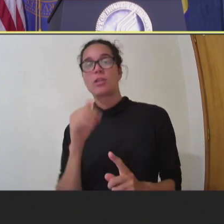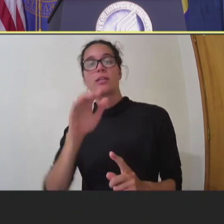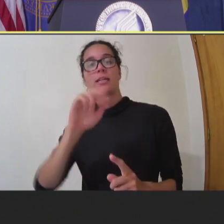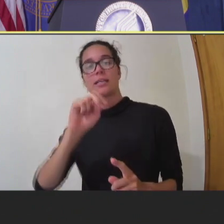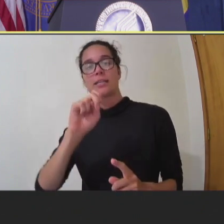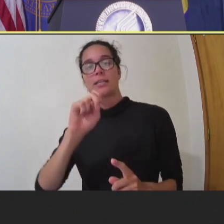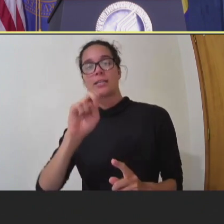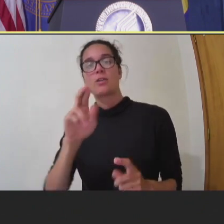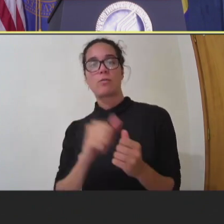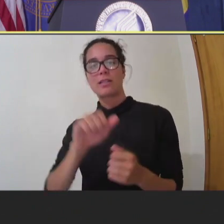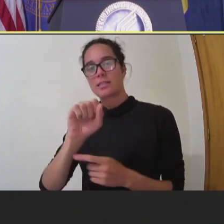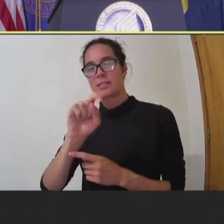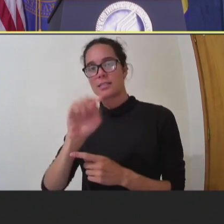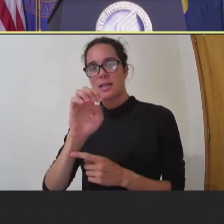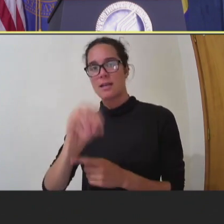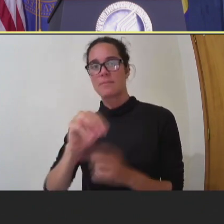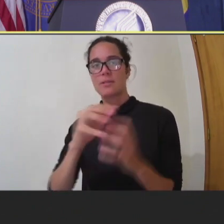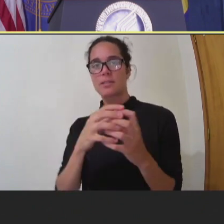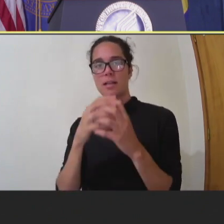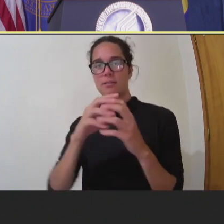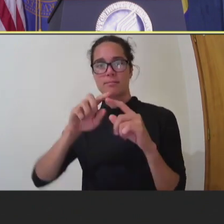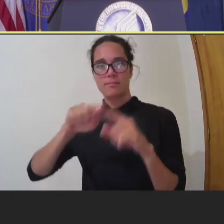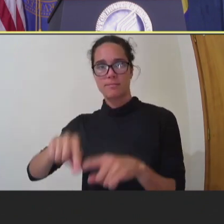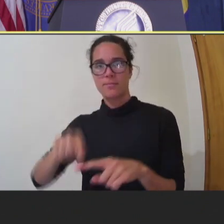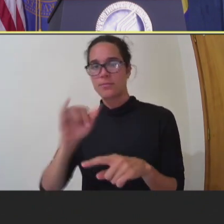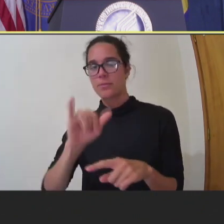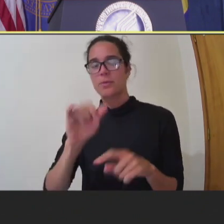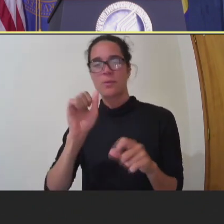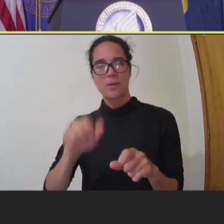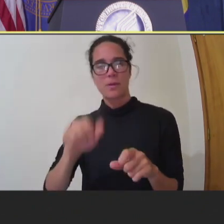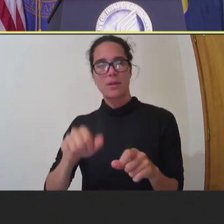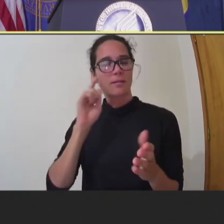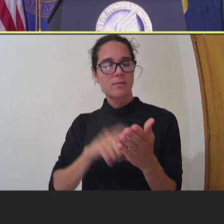which we can detect using various methods. In fact, we have a phase two clinical trial with this